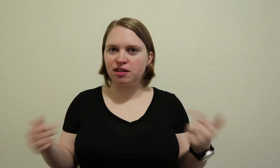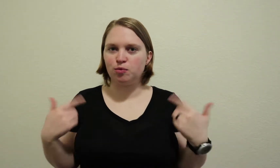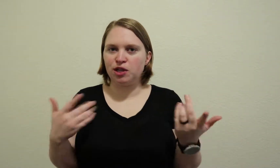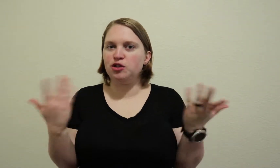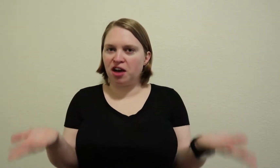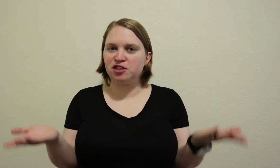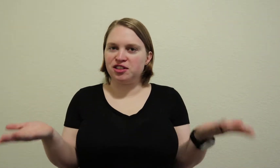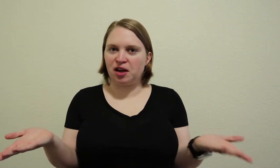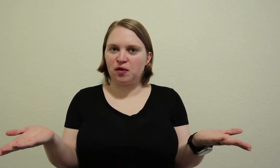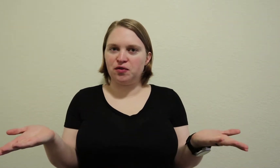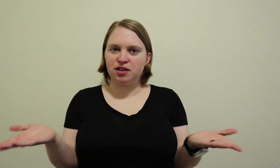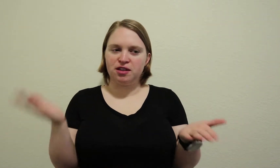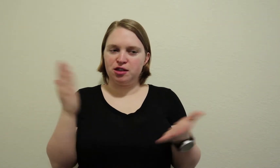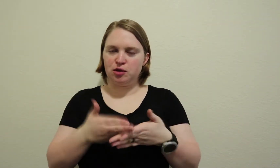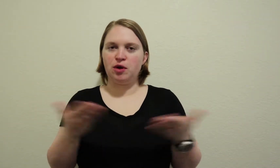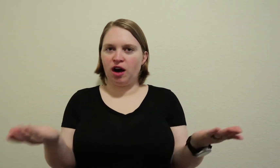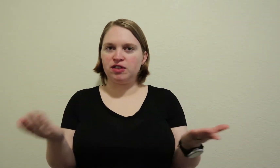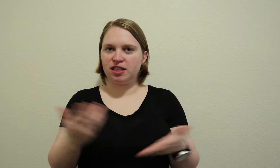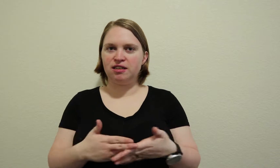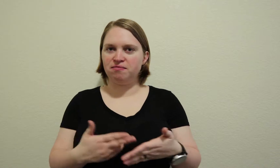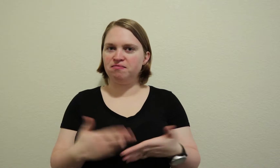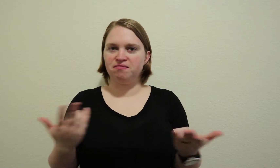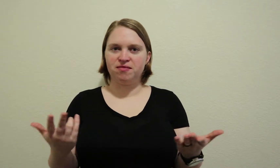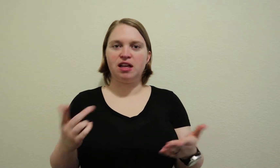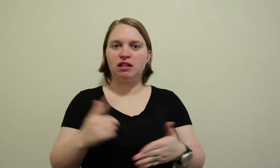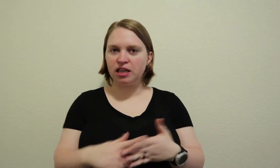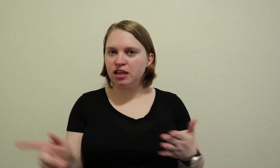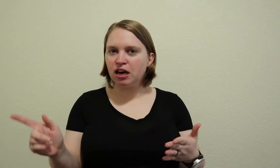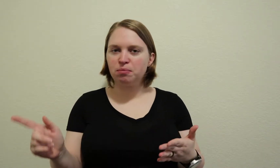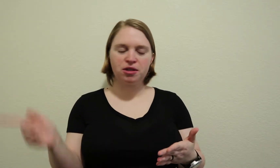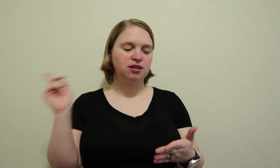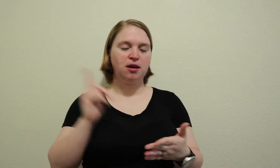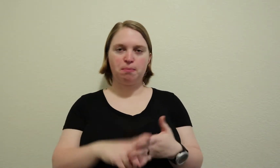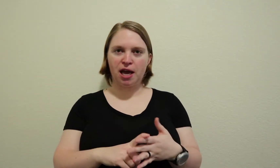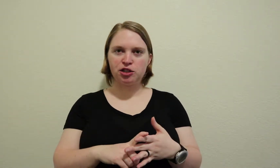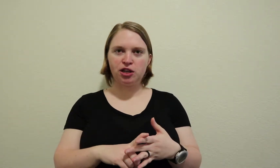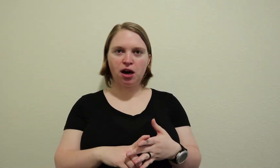when you cut yourself, you obviously clean it up, bandage it up